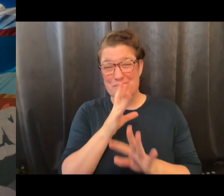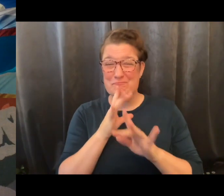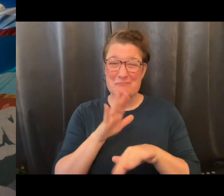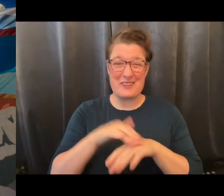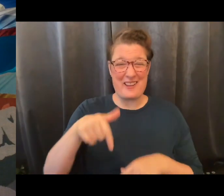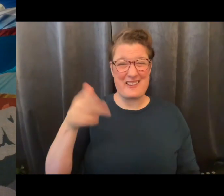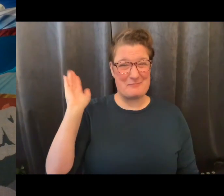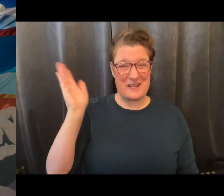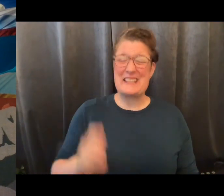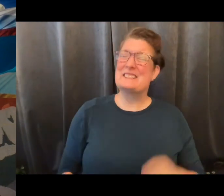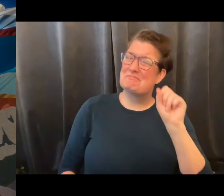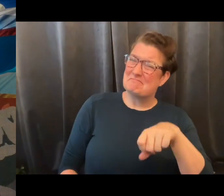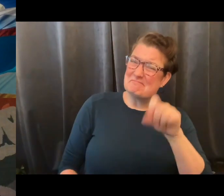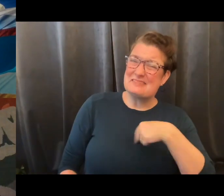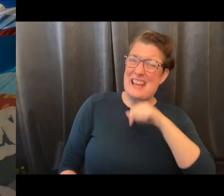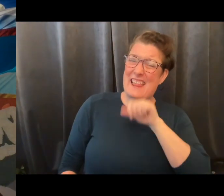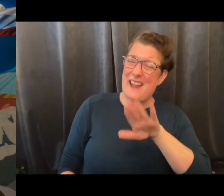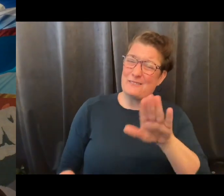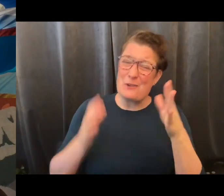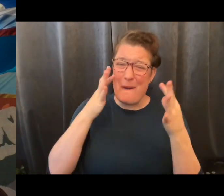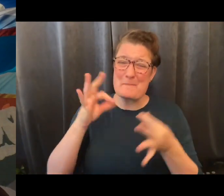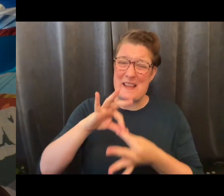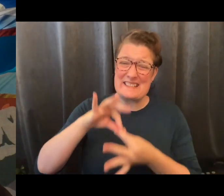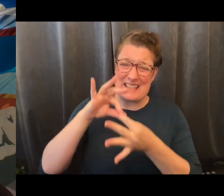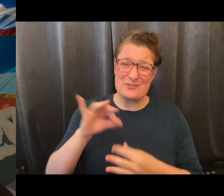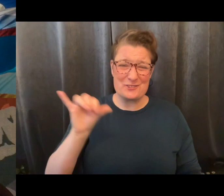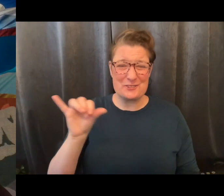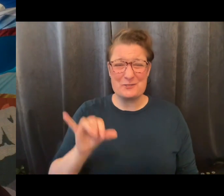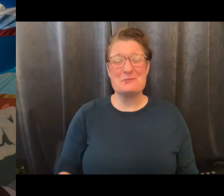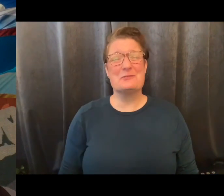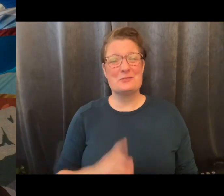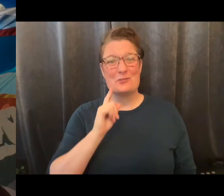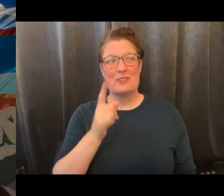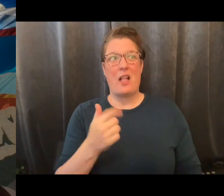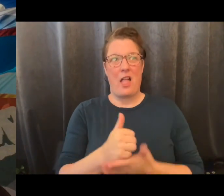I love your meditations too. They're so grounding. They're so supportive.